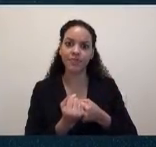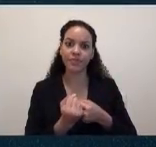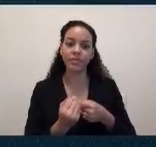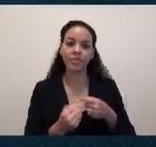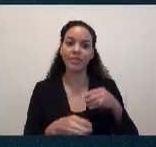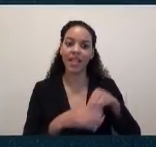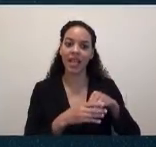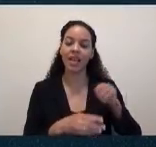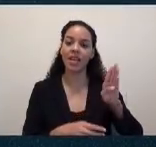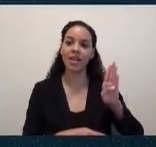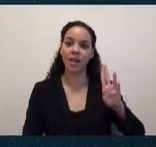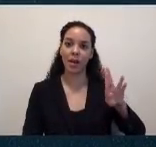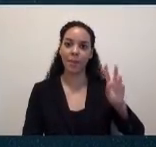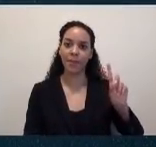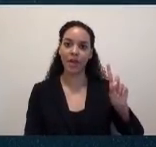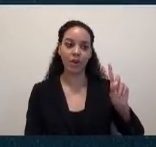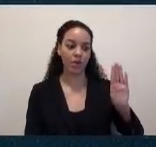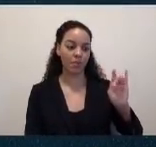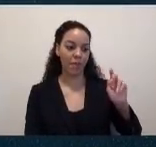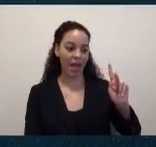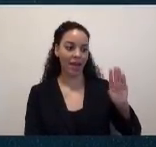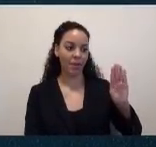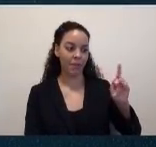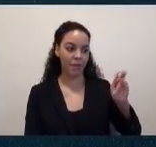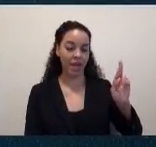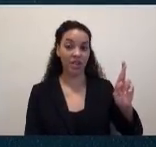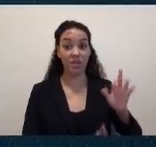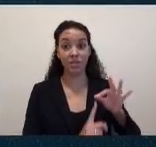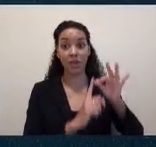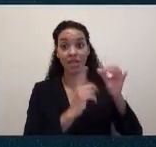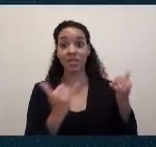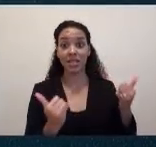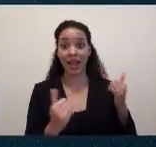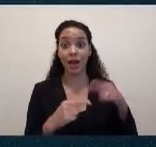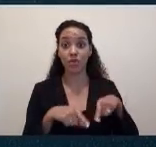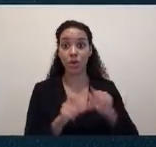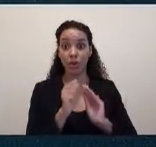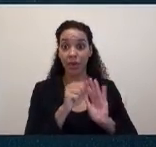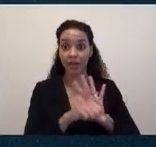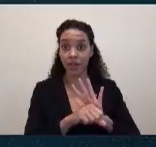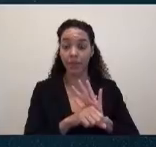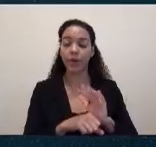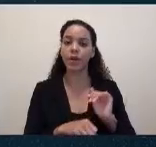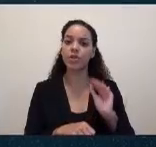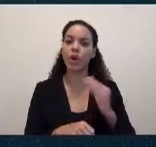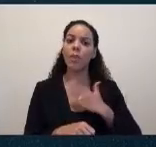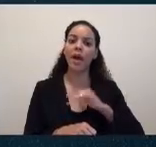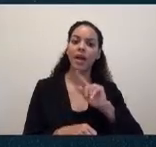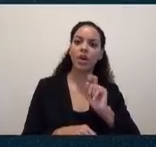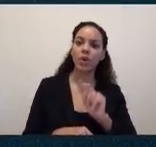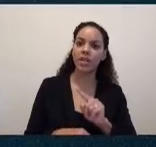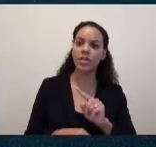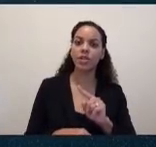especially, right now during this pandemic. My question to you is what does the Build Back Better Agenda